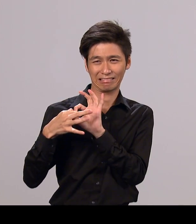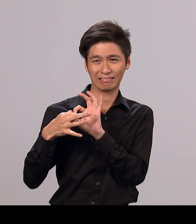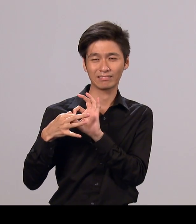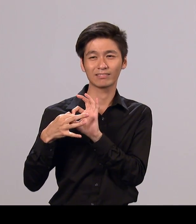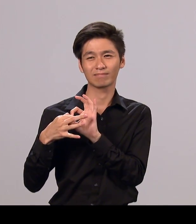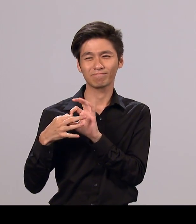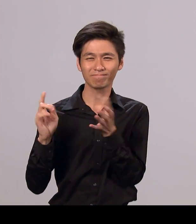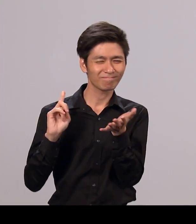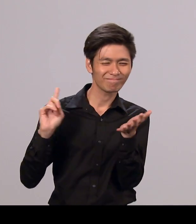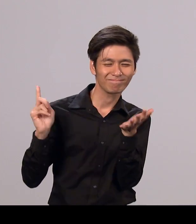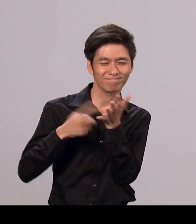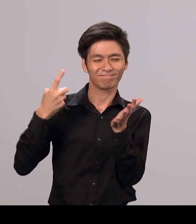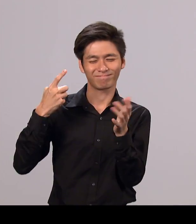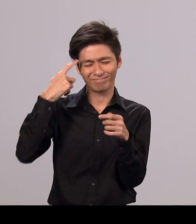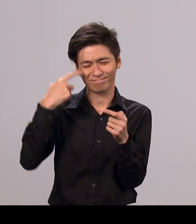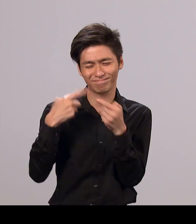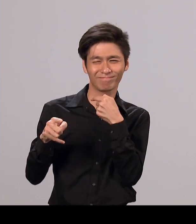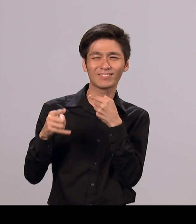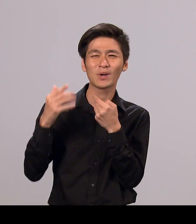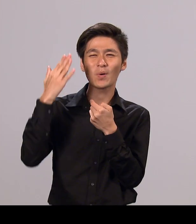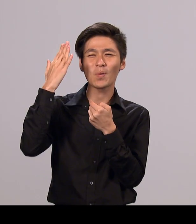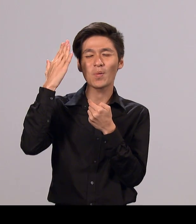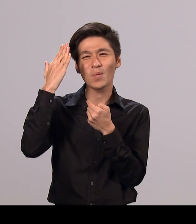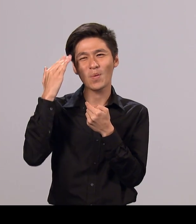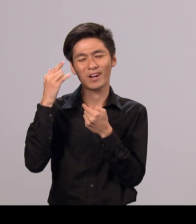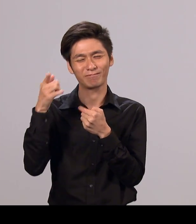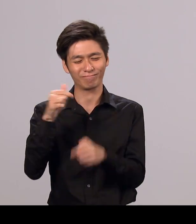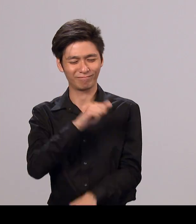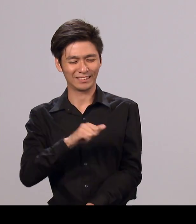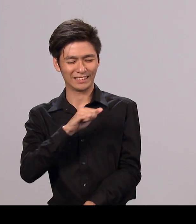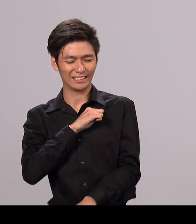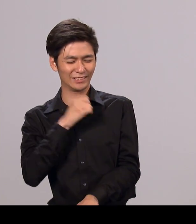From time to time, there will be differences because of their deep-seated attitudes towards us.